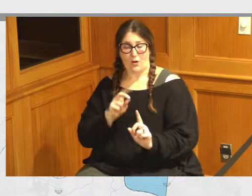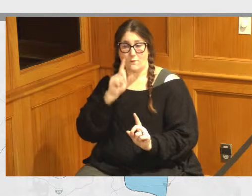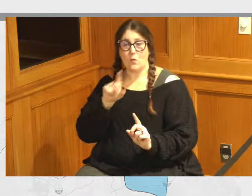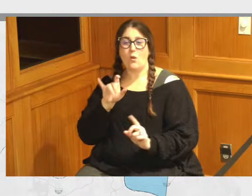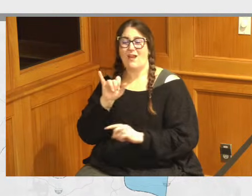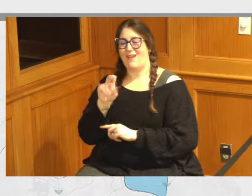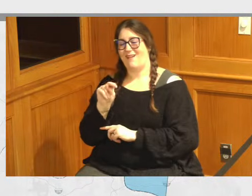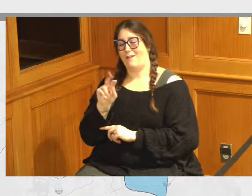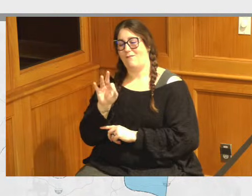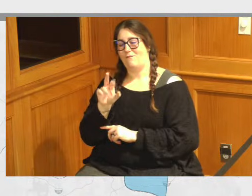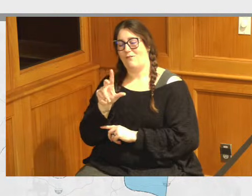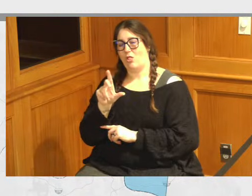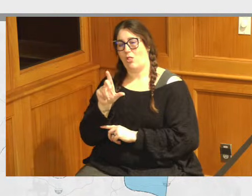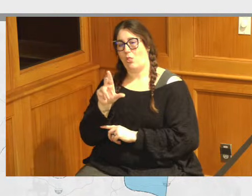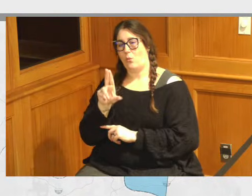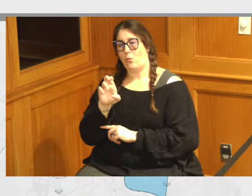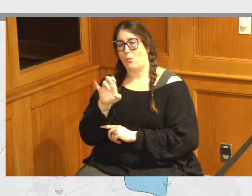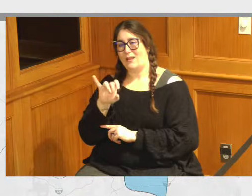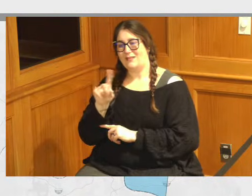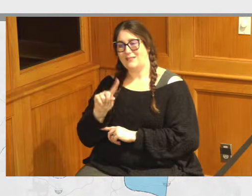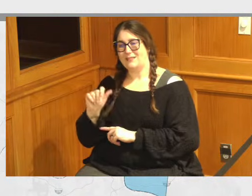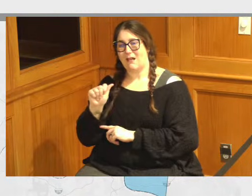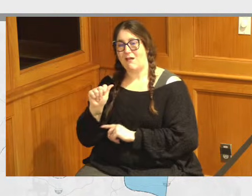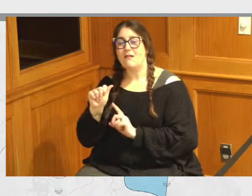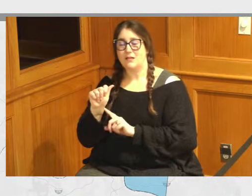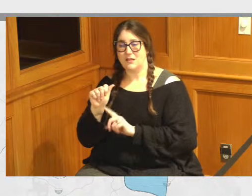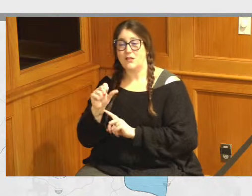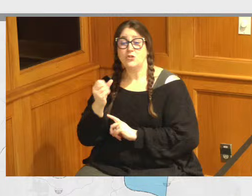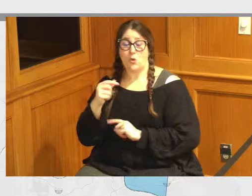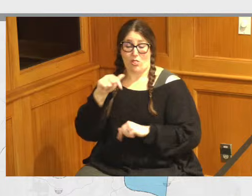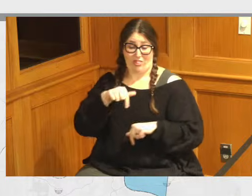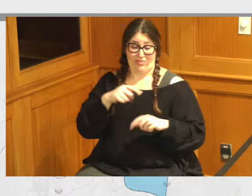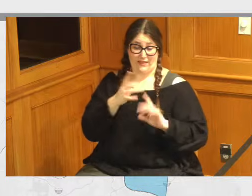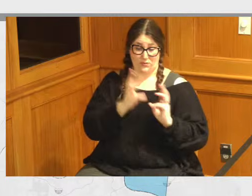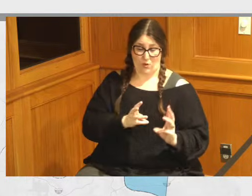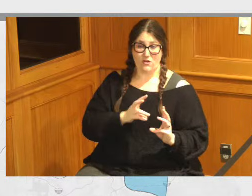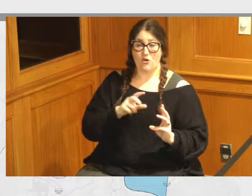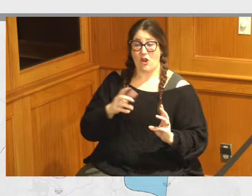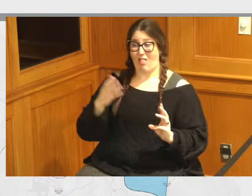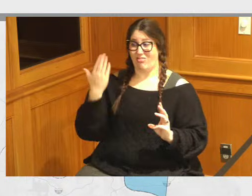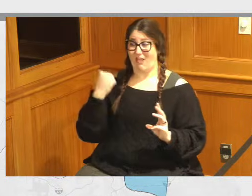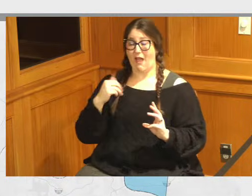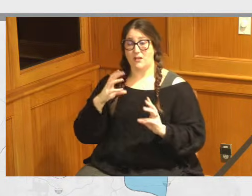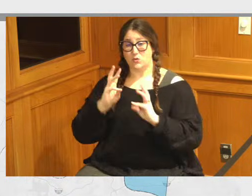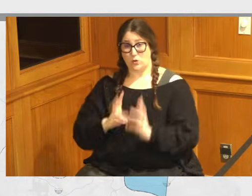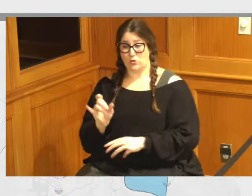And as you can see, um, both last winter and again this winter, the the peaks correlate very